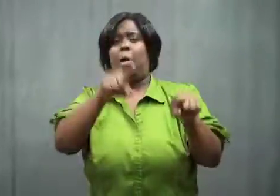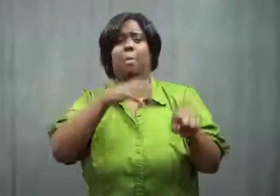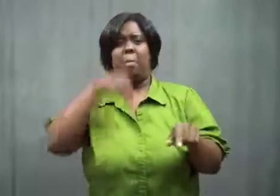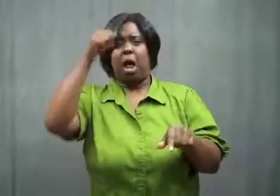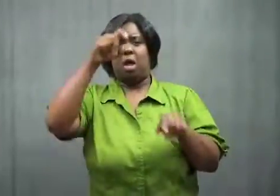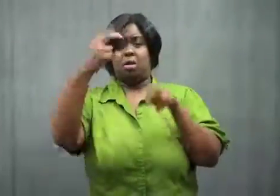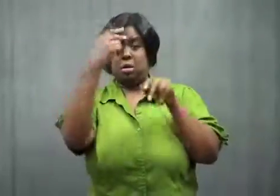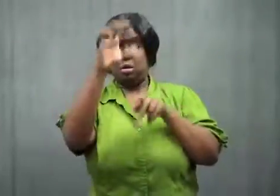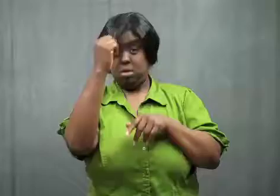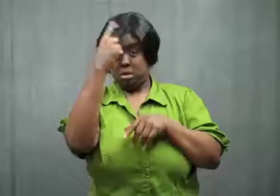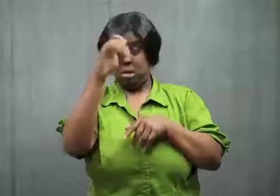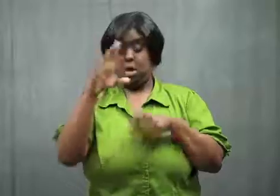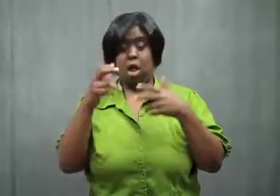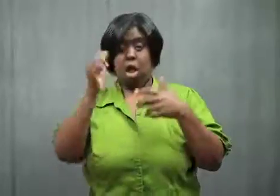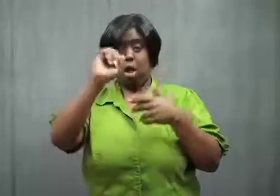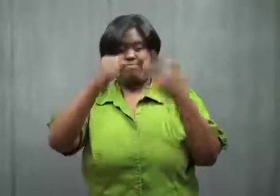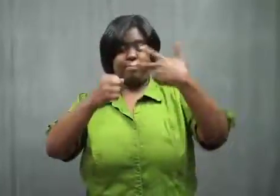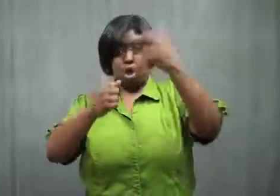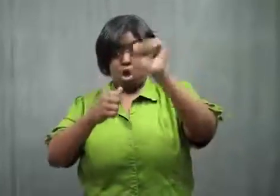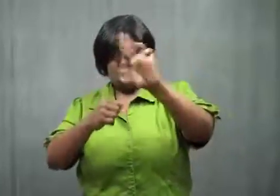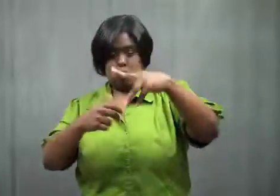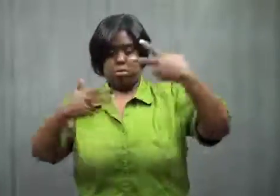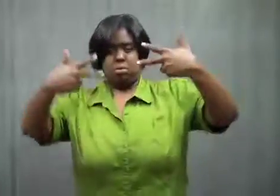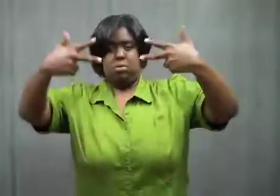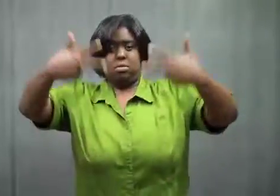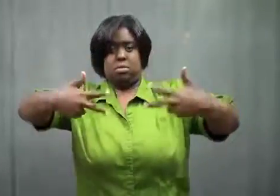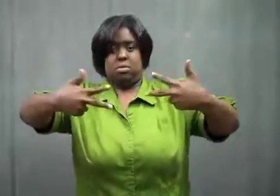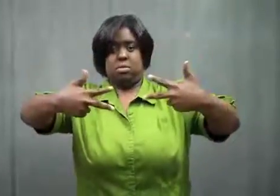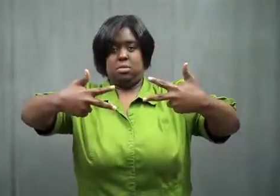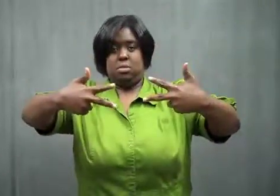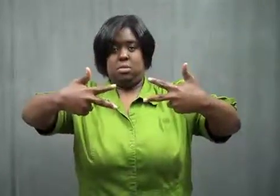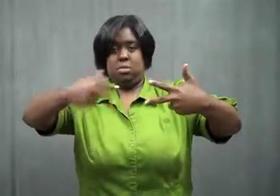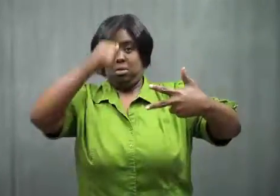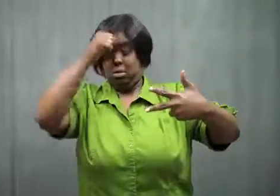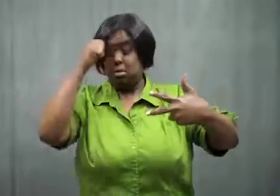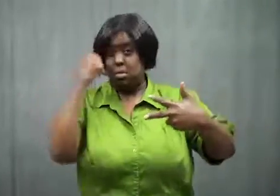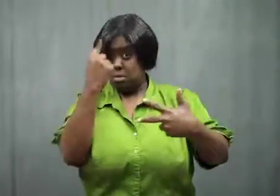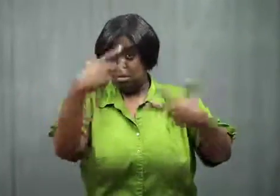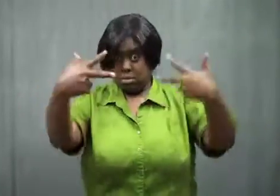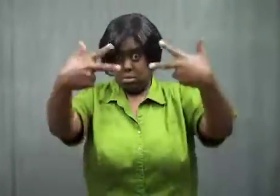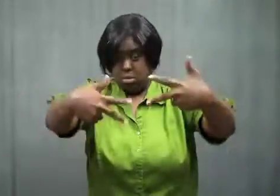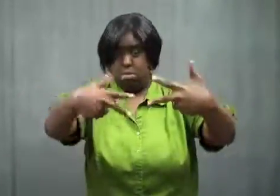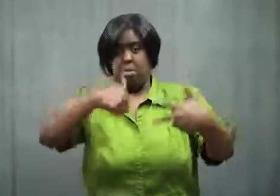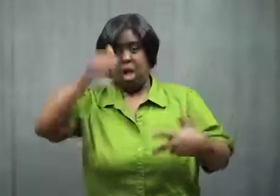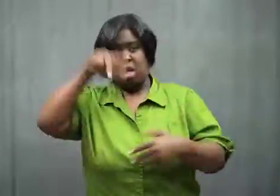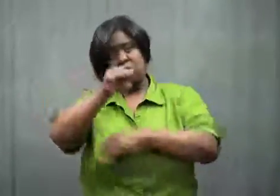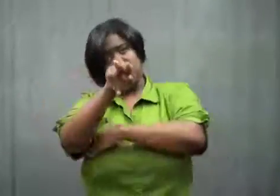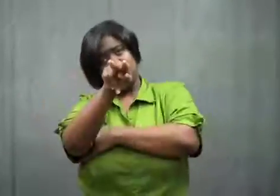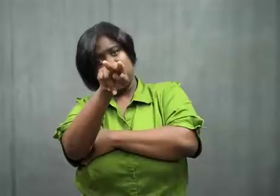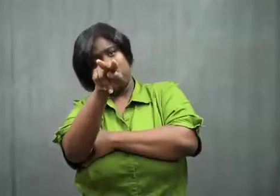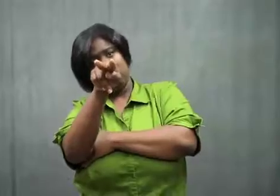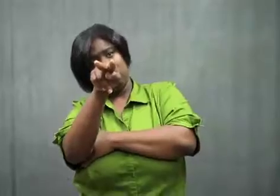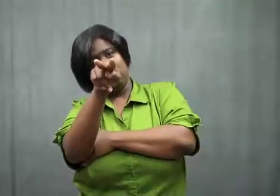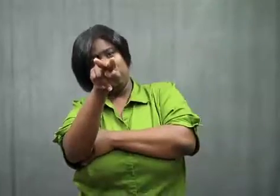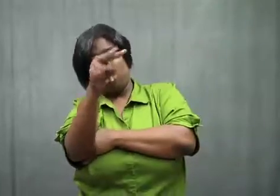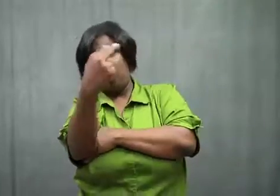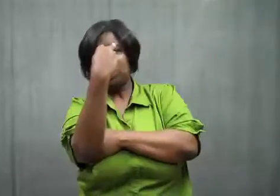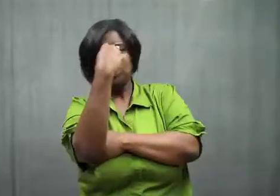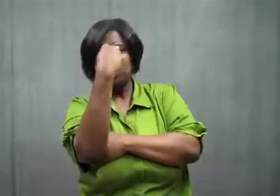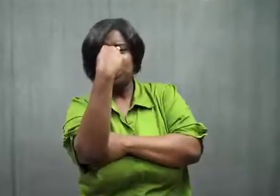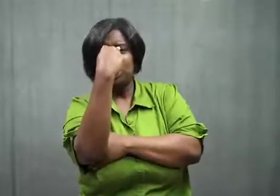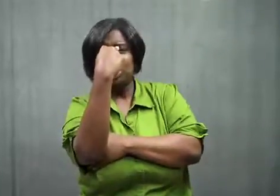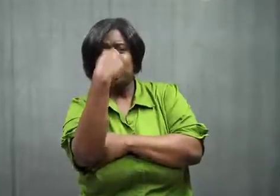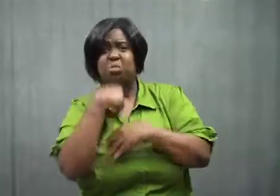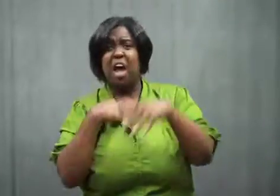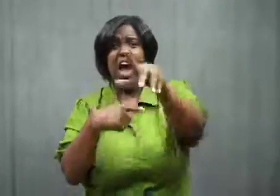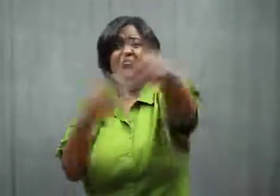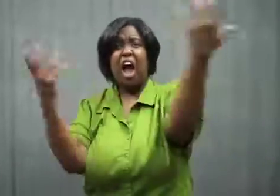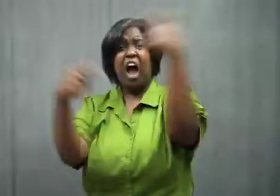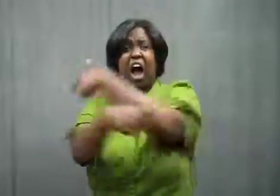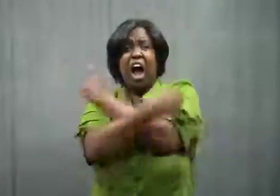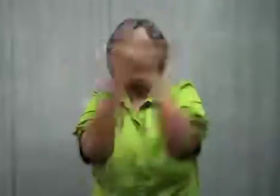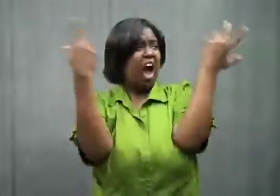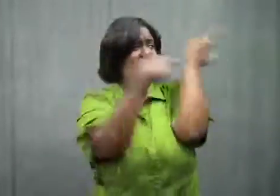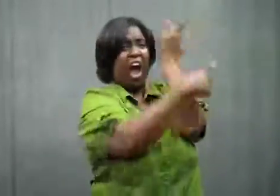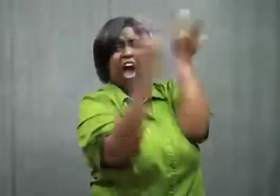Then I saw my aunt. The two cars were facing each other, and she was looking directly at me.